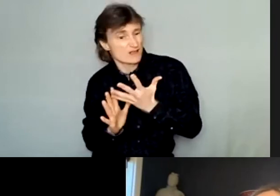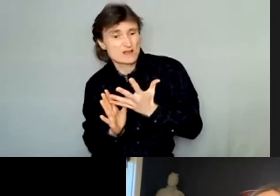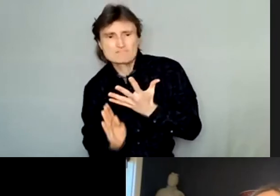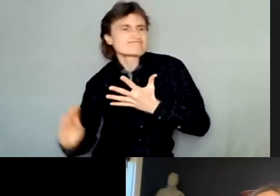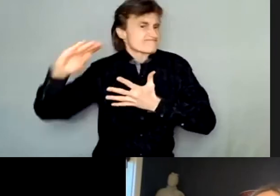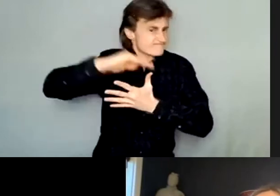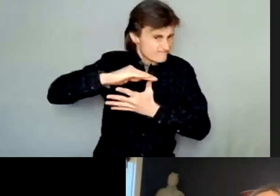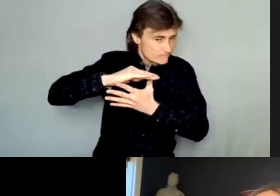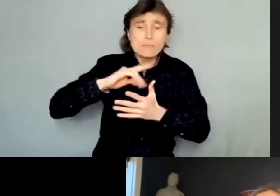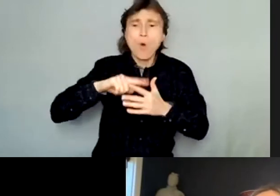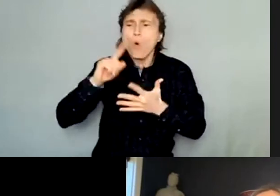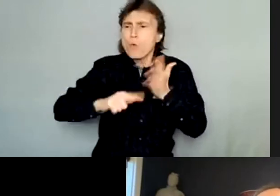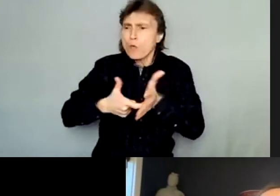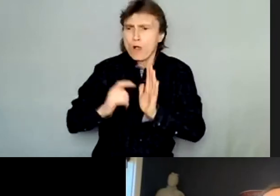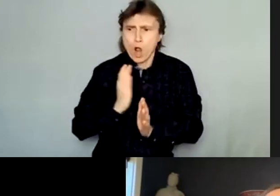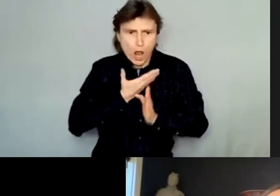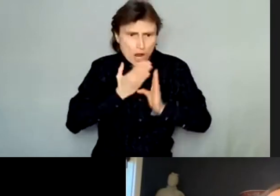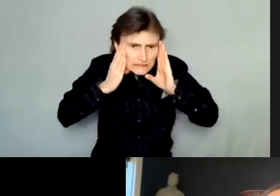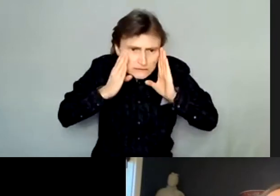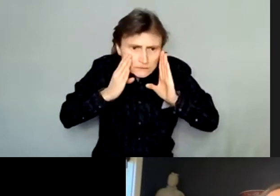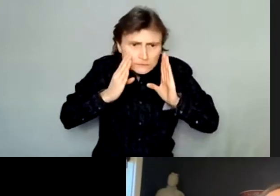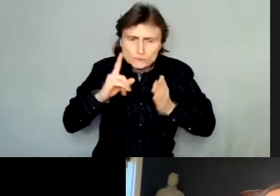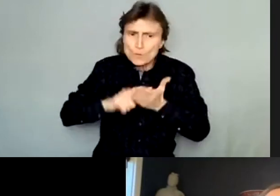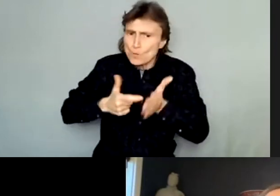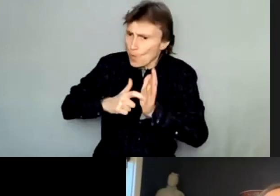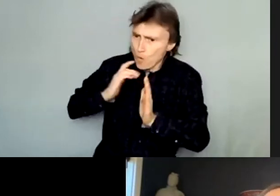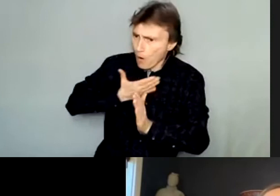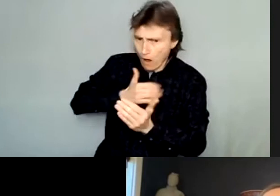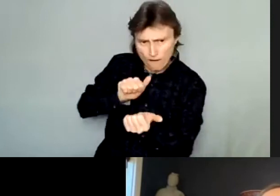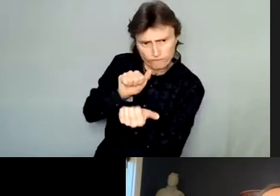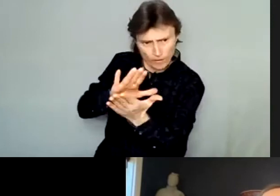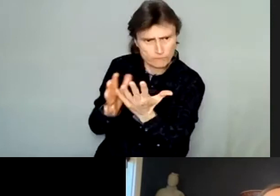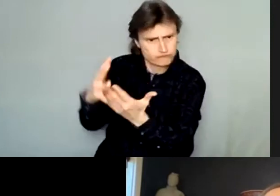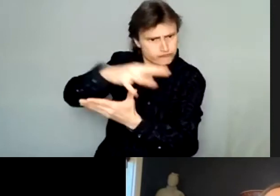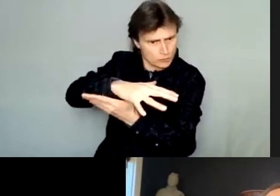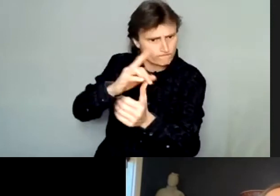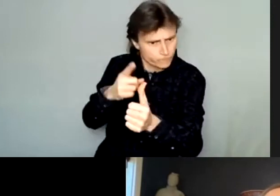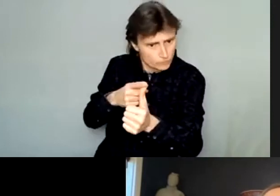You know, one of the values a kind of designed tenet we live by is one size fits one, and